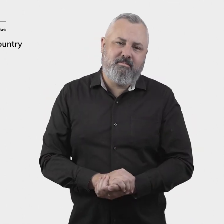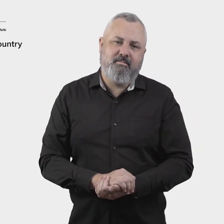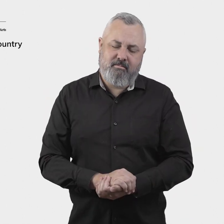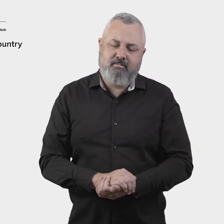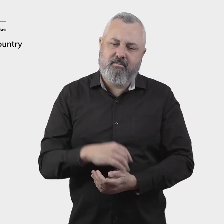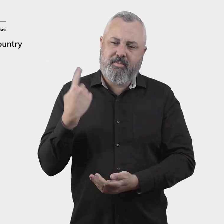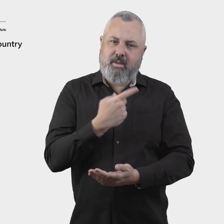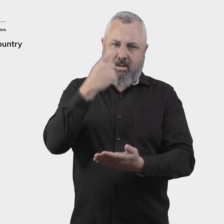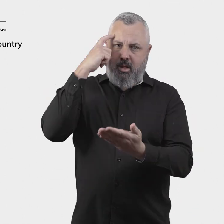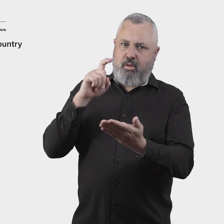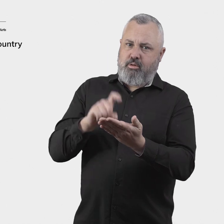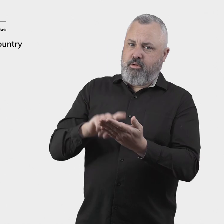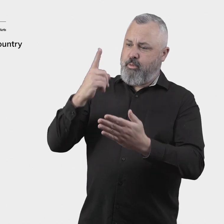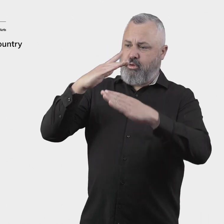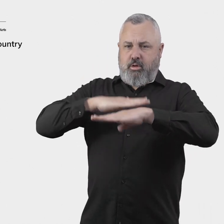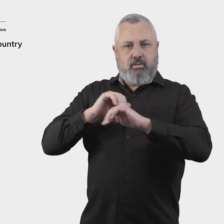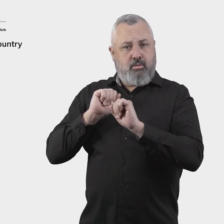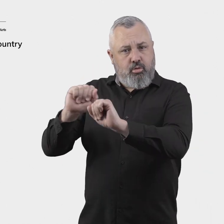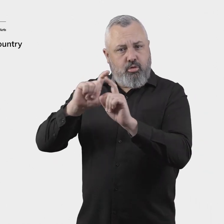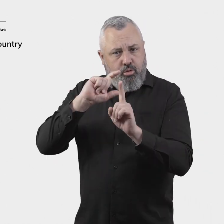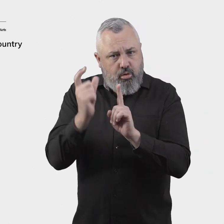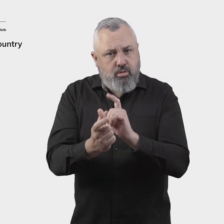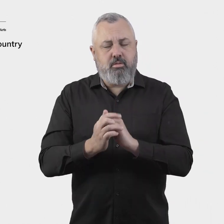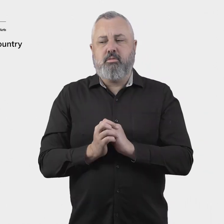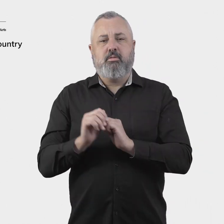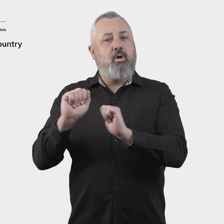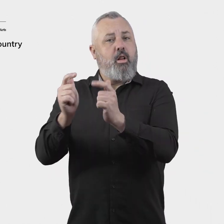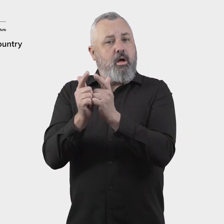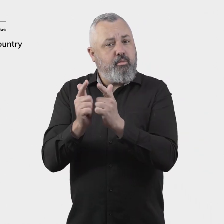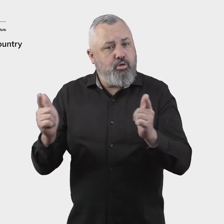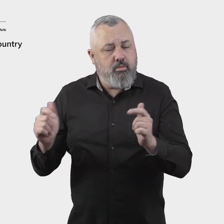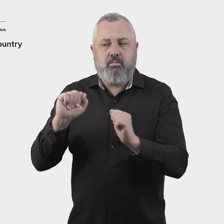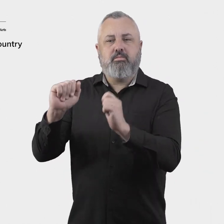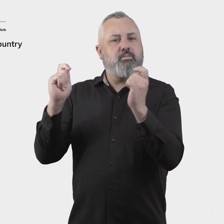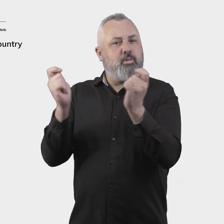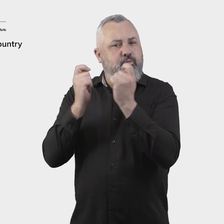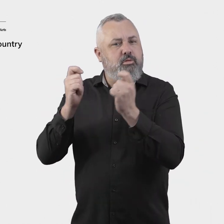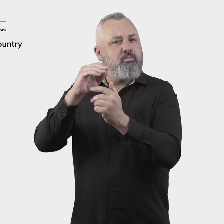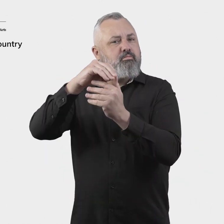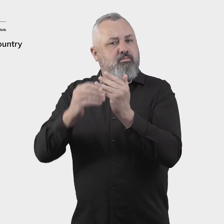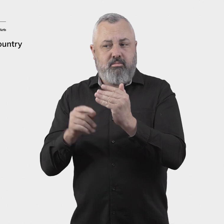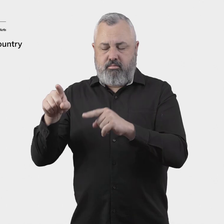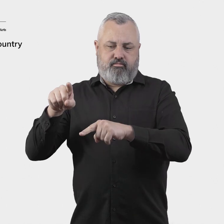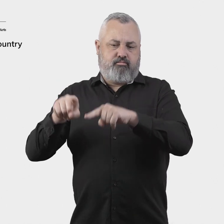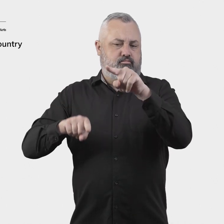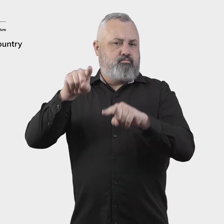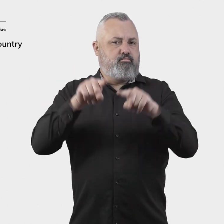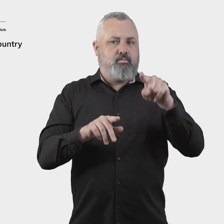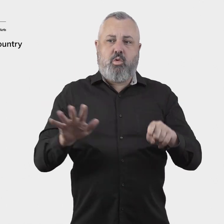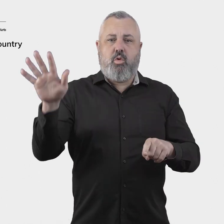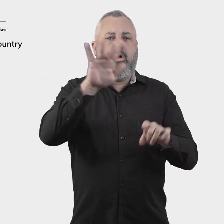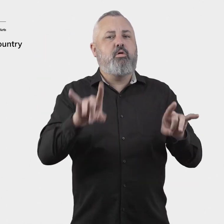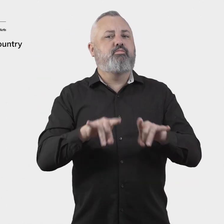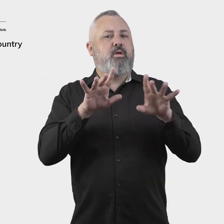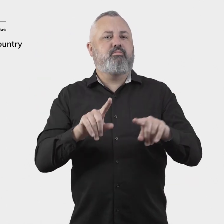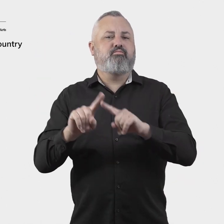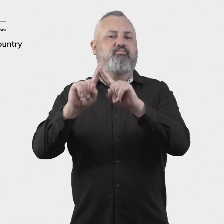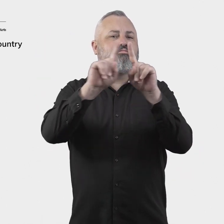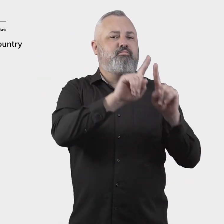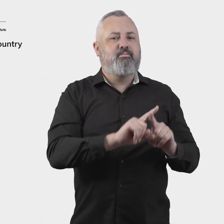We acknowledge the diversity of First Nations cultures, languages and practices across the country and the